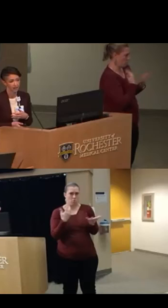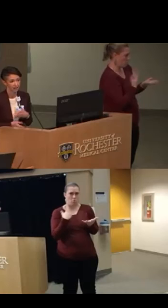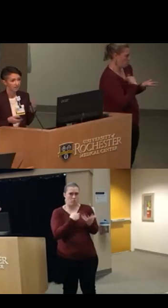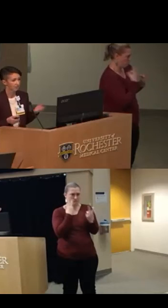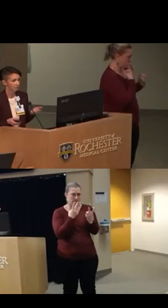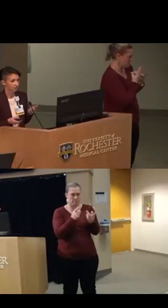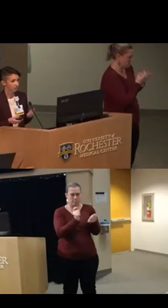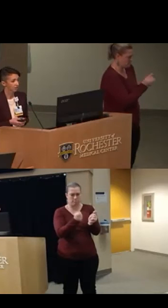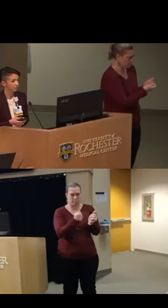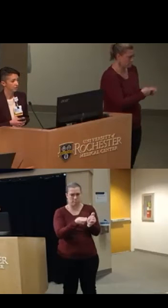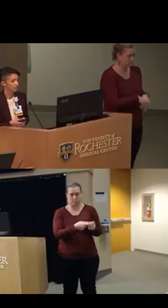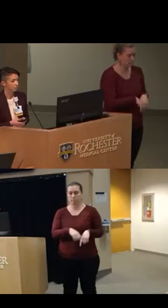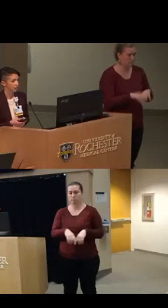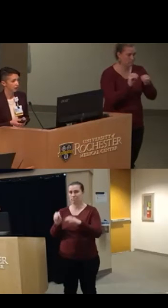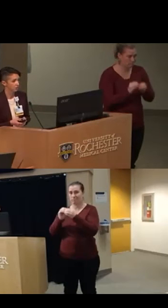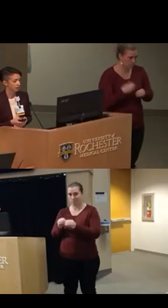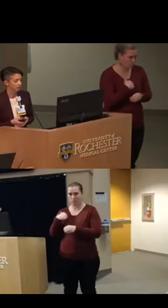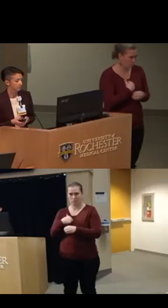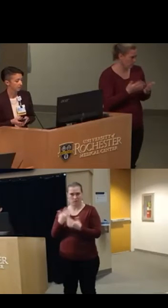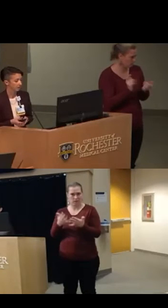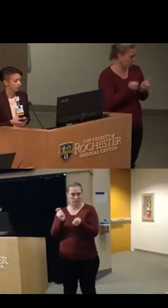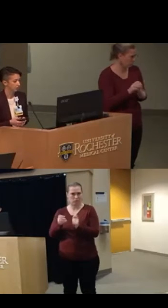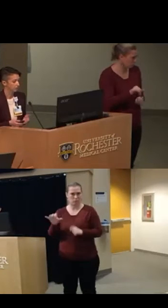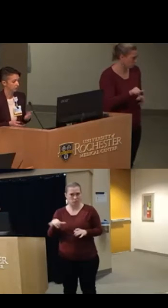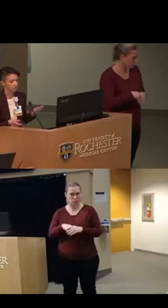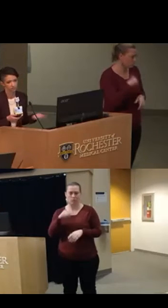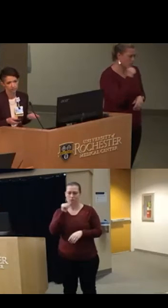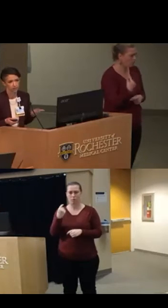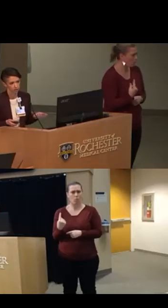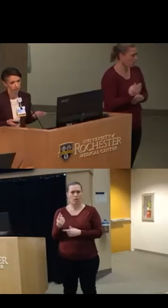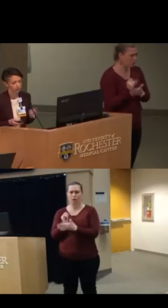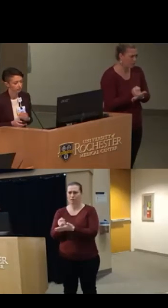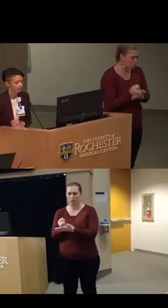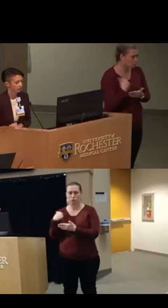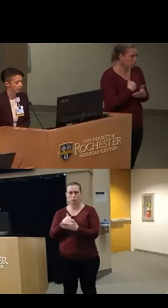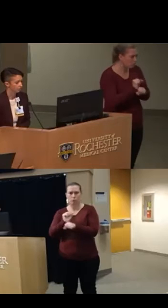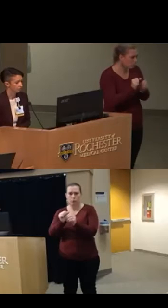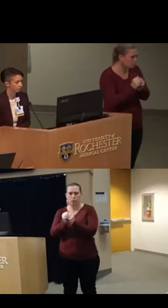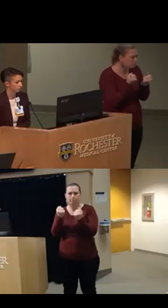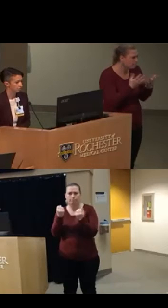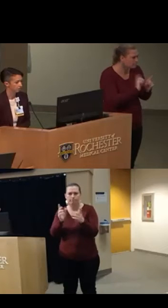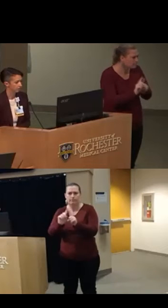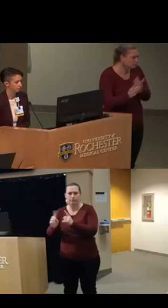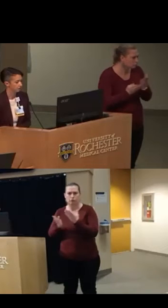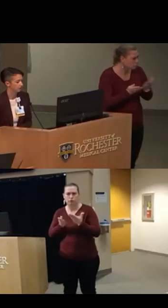that single intervention we are working uh with a multiple different Services um to capture the